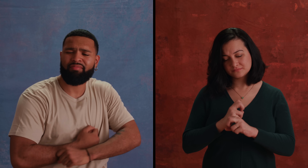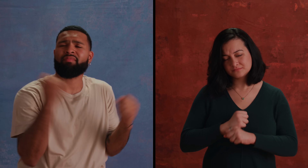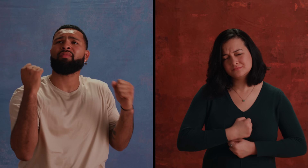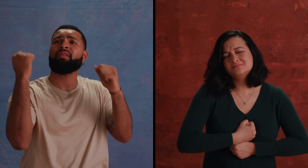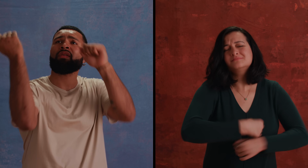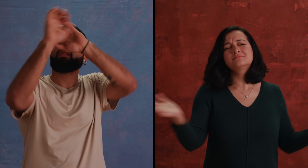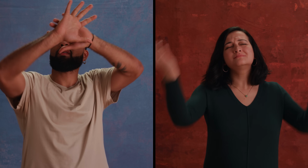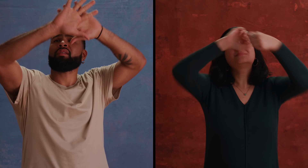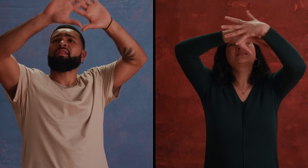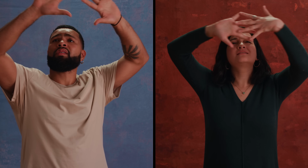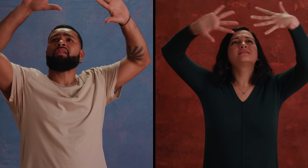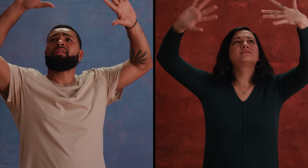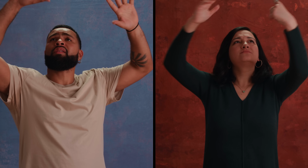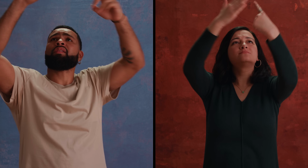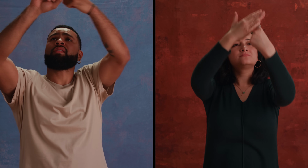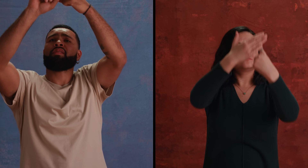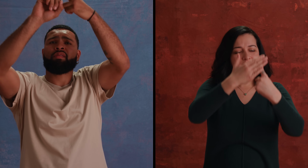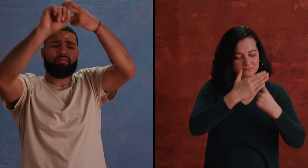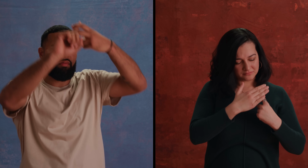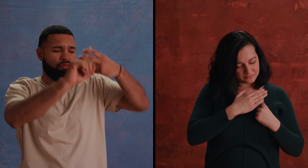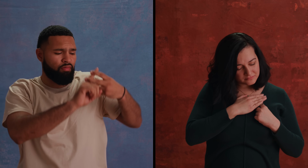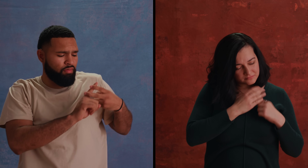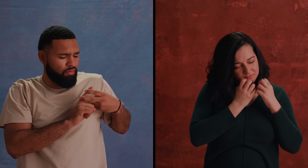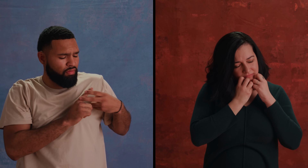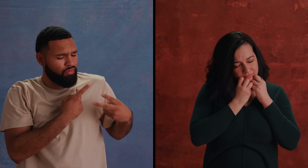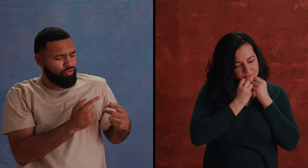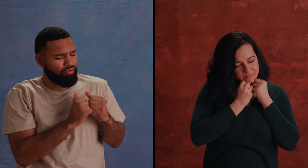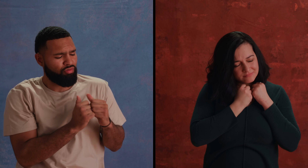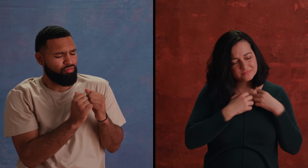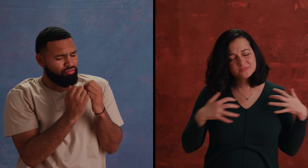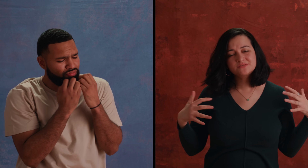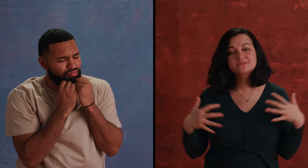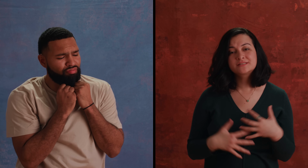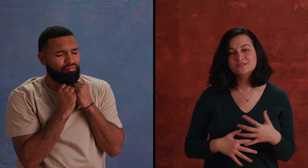you'd come over right? the sky'd be falling while I'd hold you tight